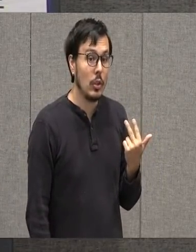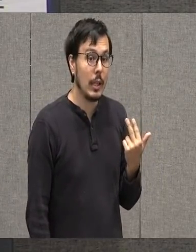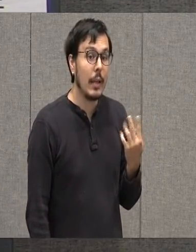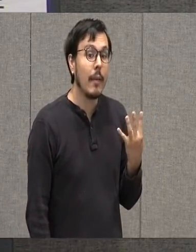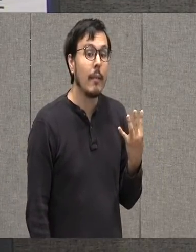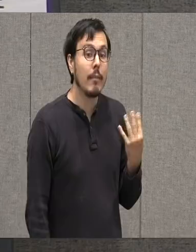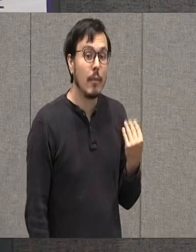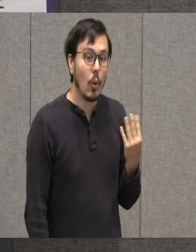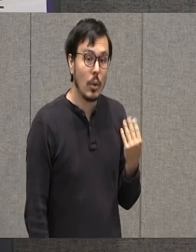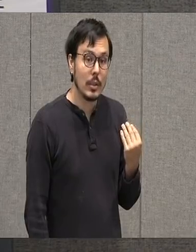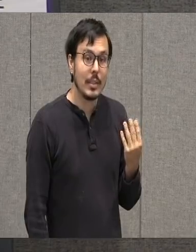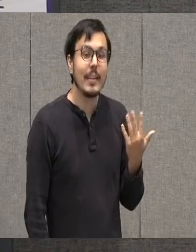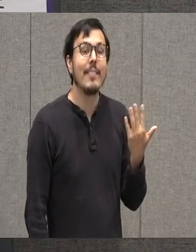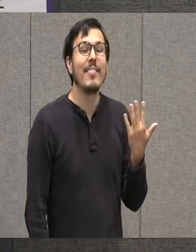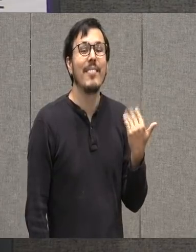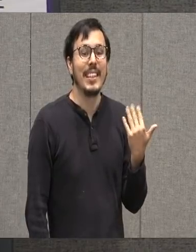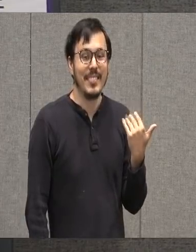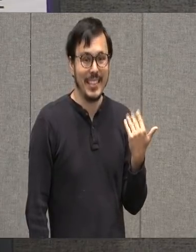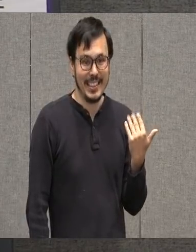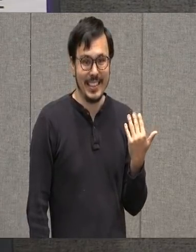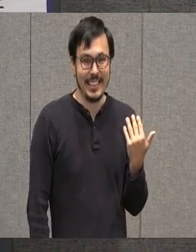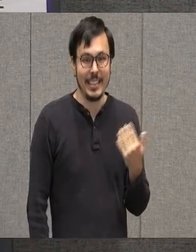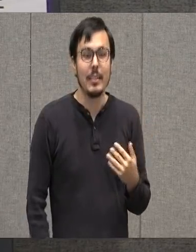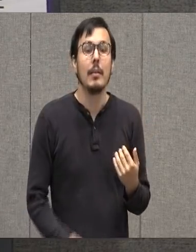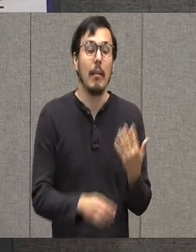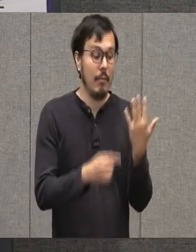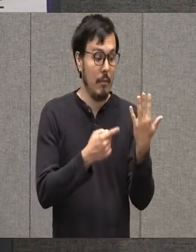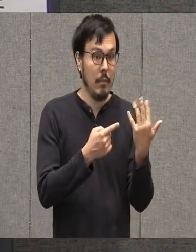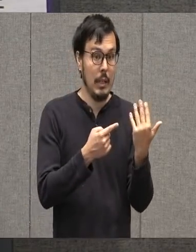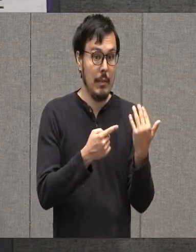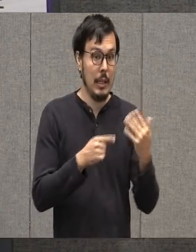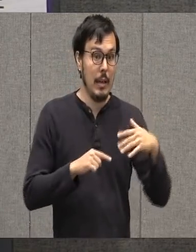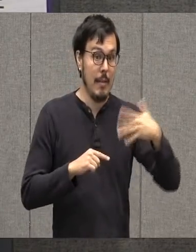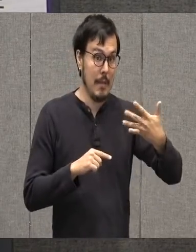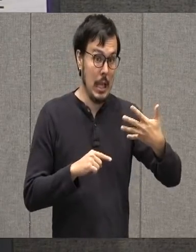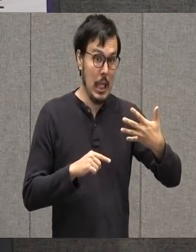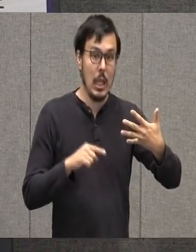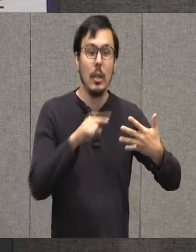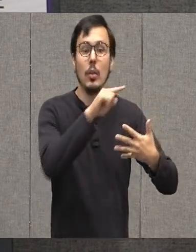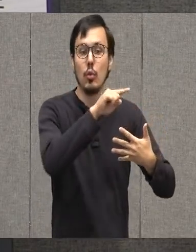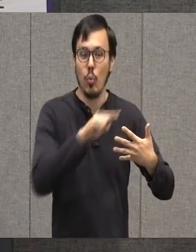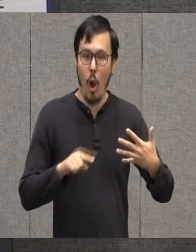15, there's another cross. So now when I see my tally marks,